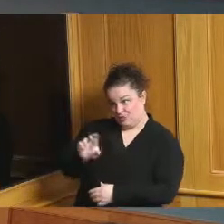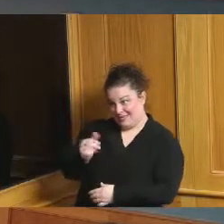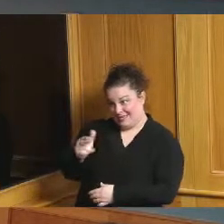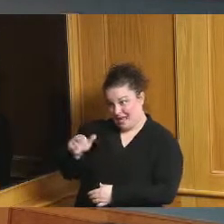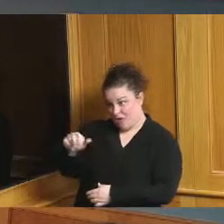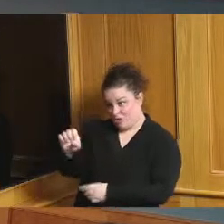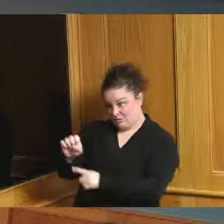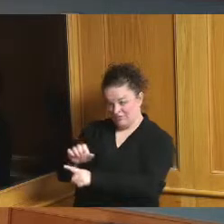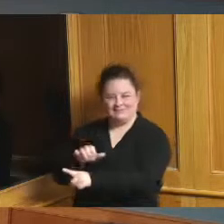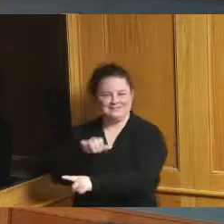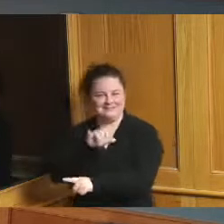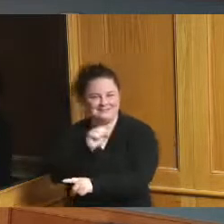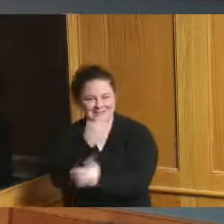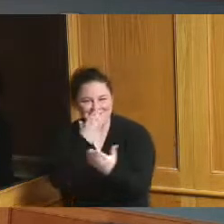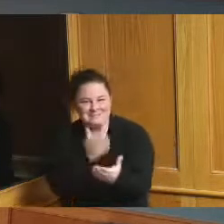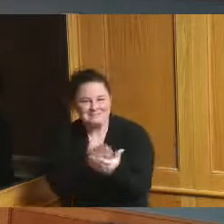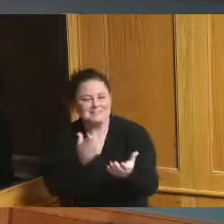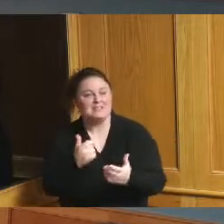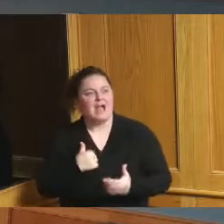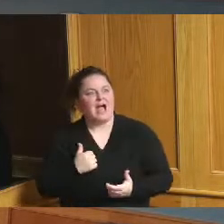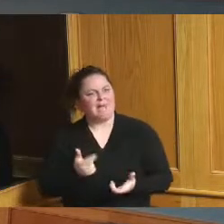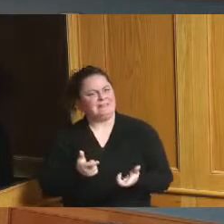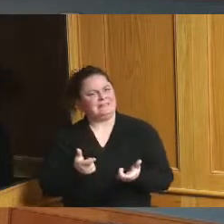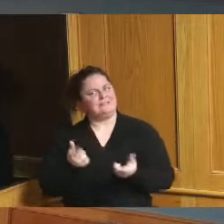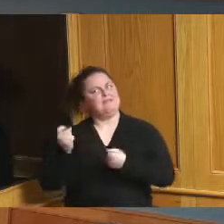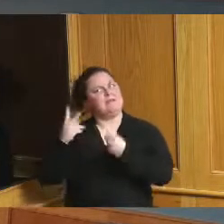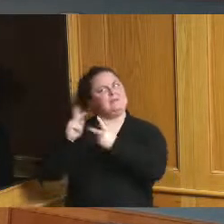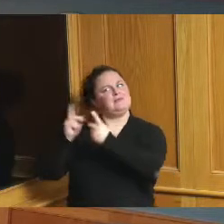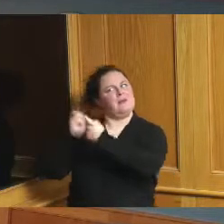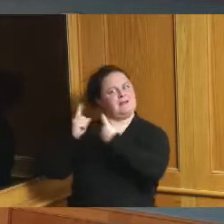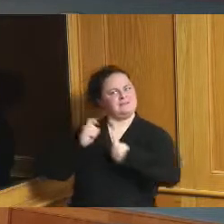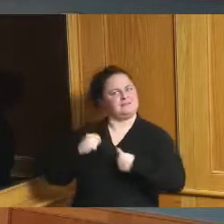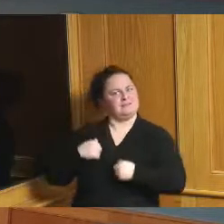a couple times about the need for us to do this and i think it's been articulated that